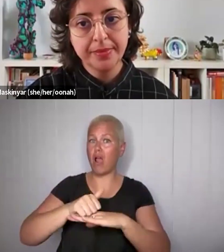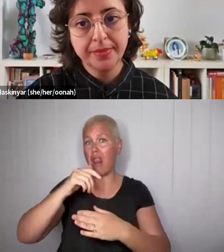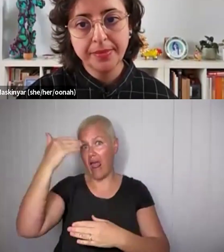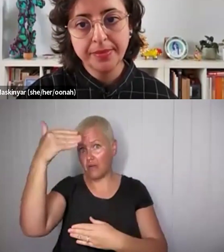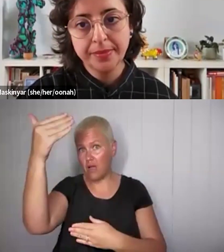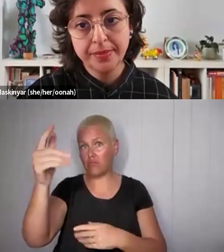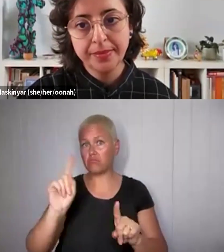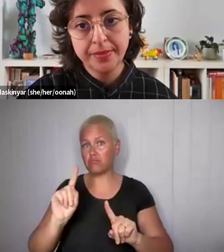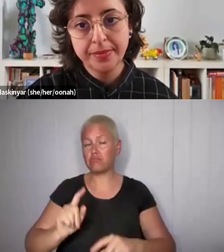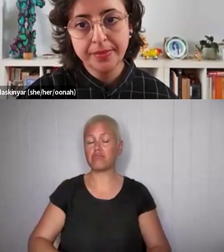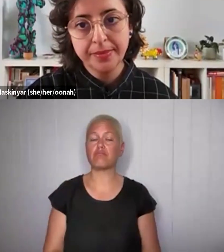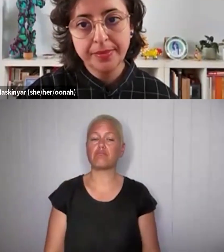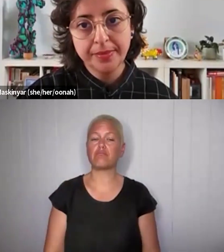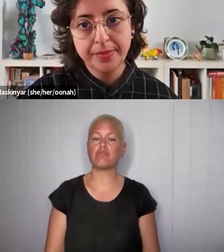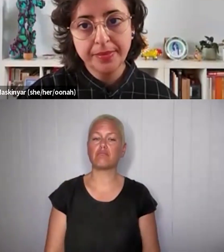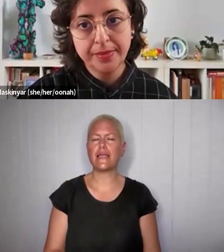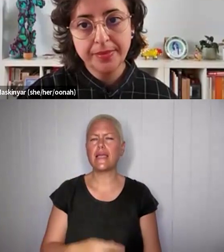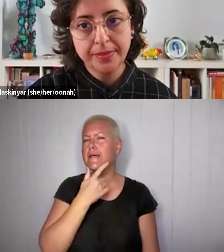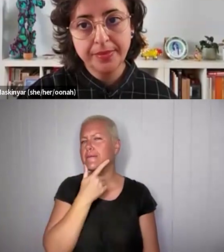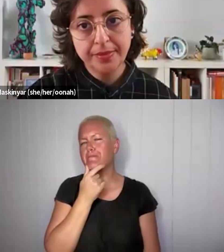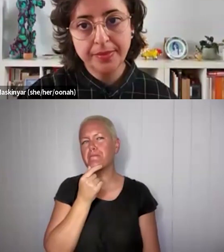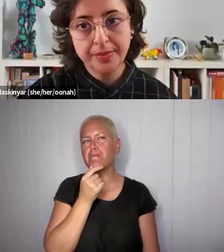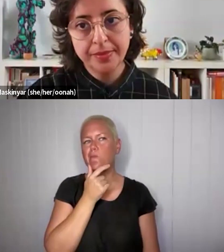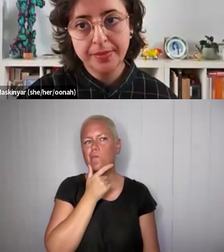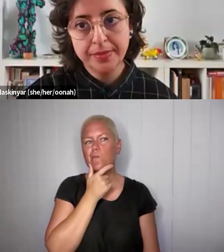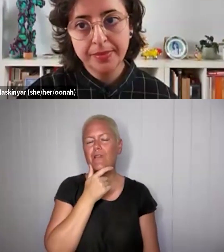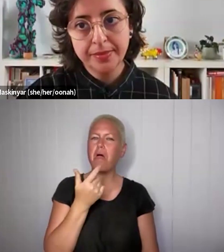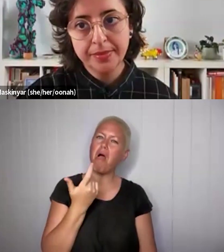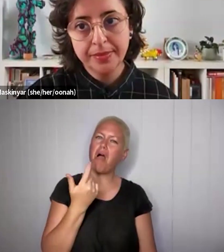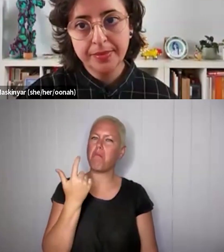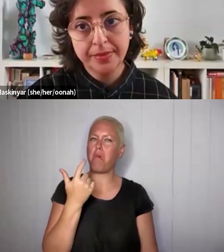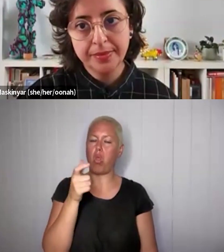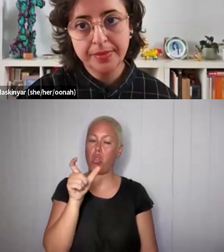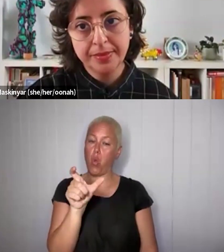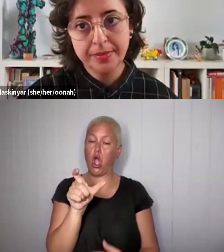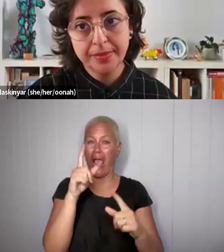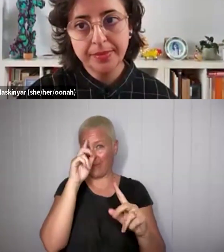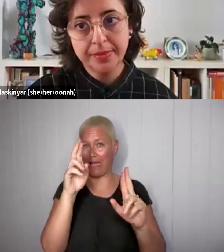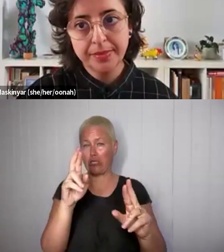I wouldn't use the word expectation. We look for the opportunity for that,